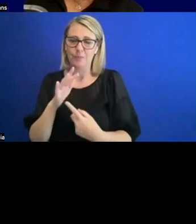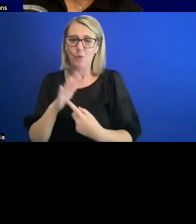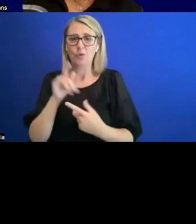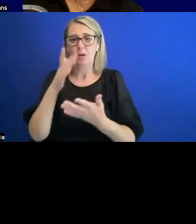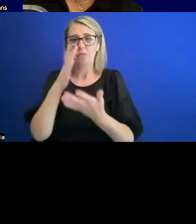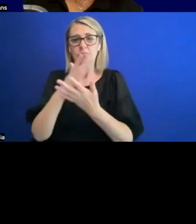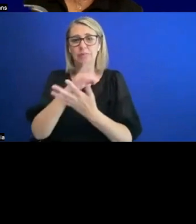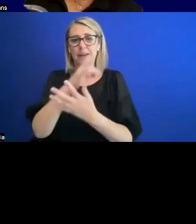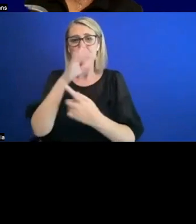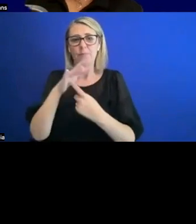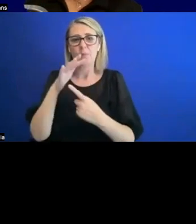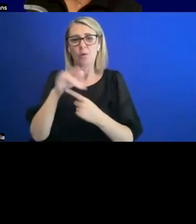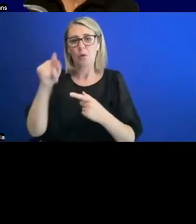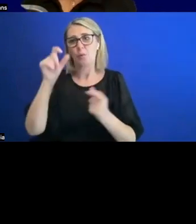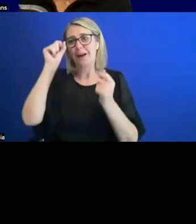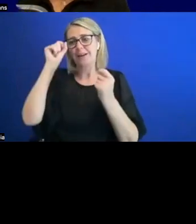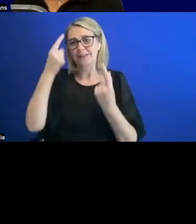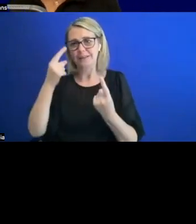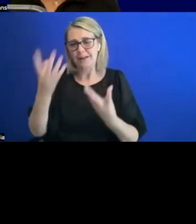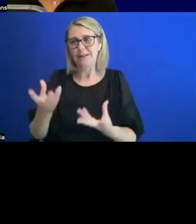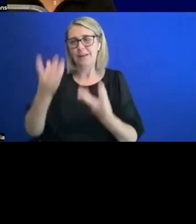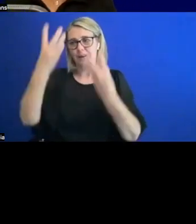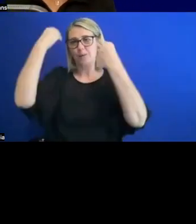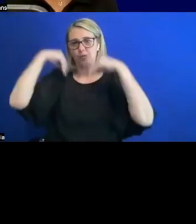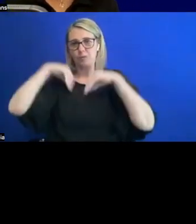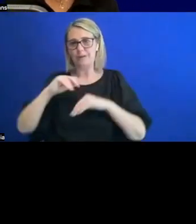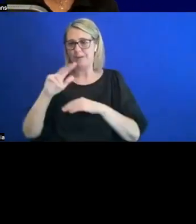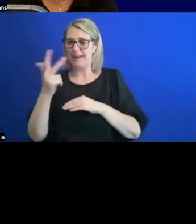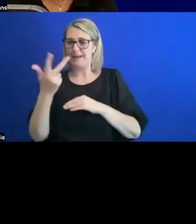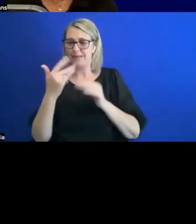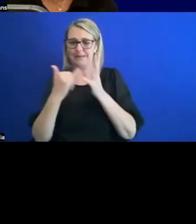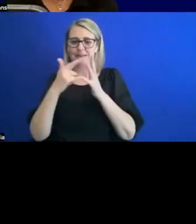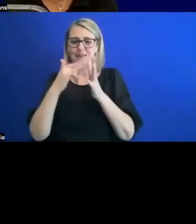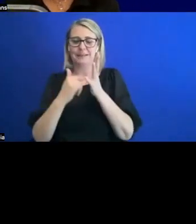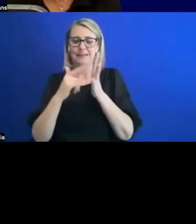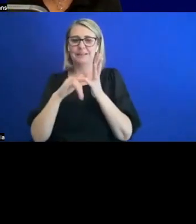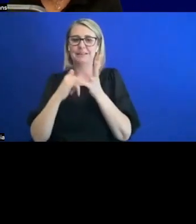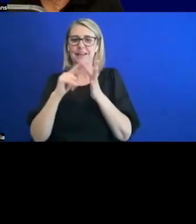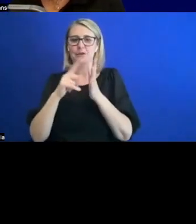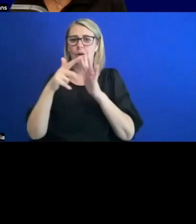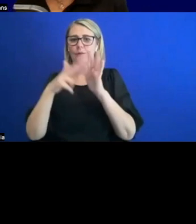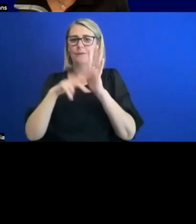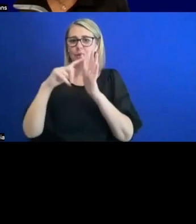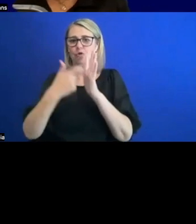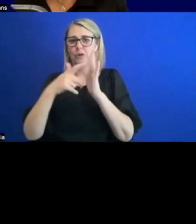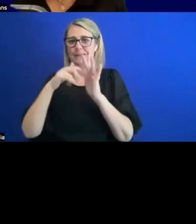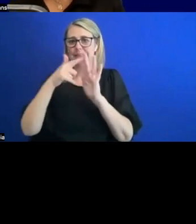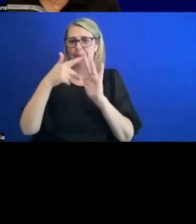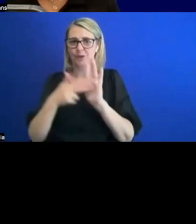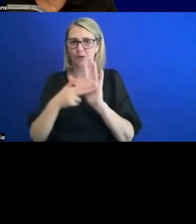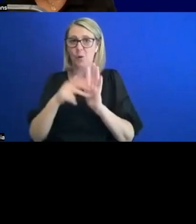by understanding and embracing this eighth sense, interoception, we can add to it and improve